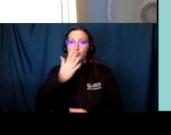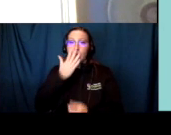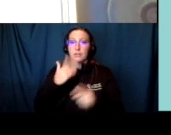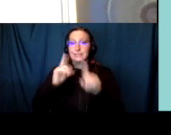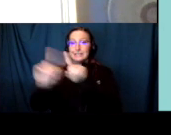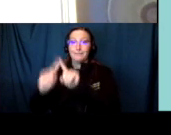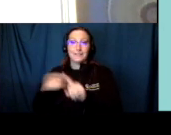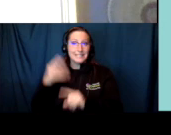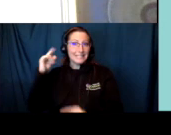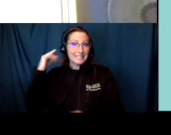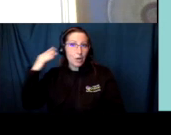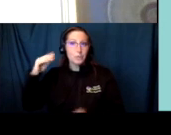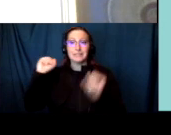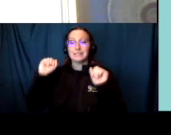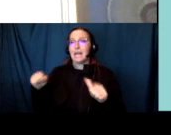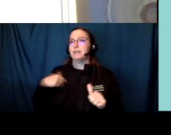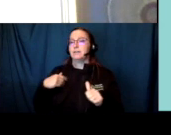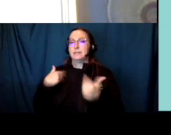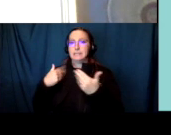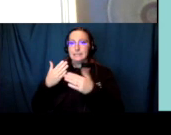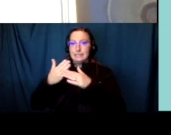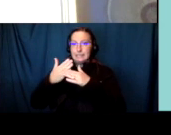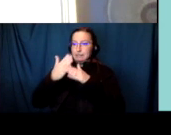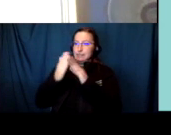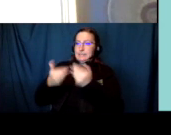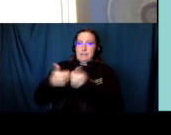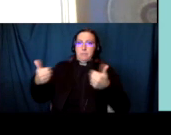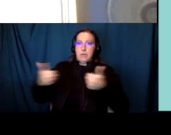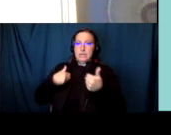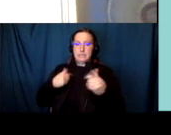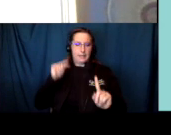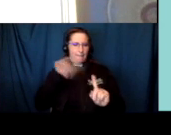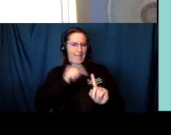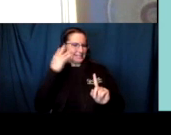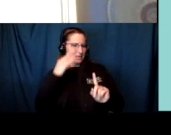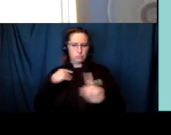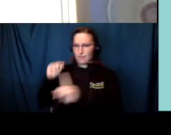and have them discriminate between um this sound or that sound, or you could